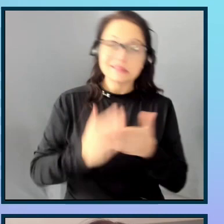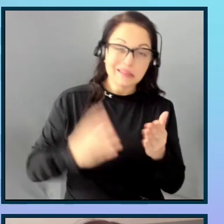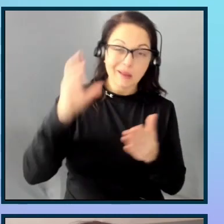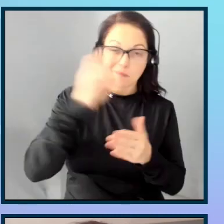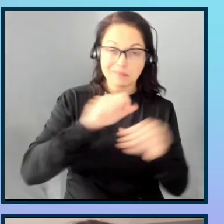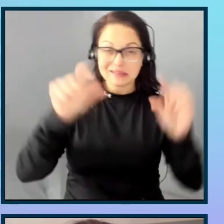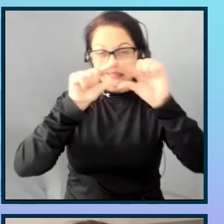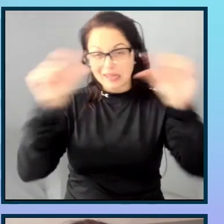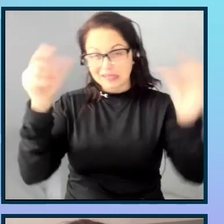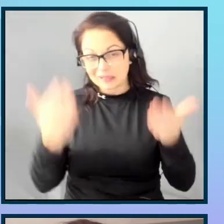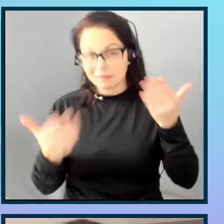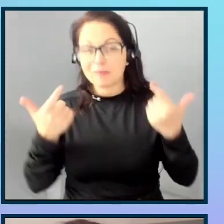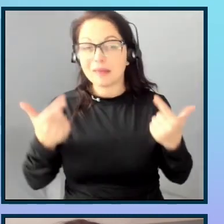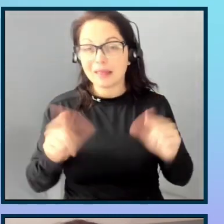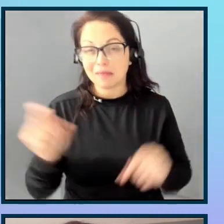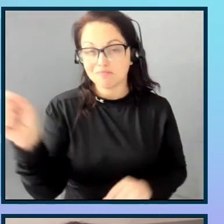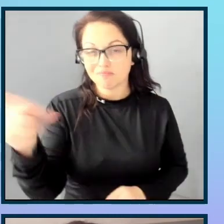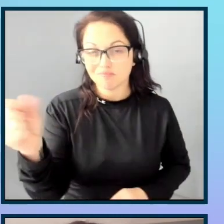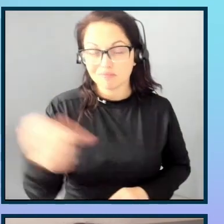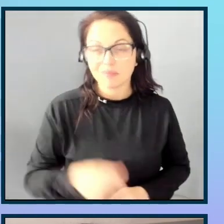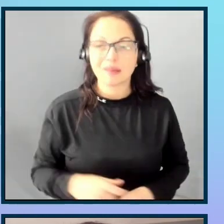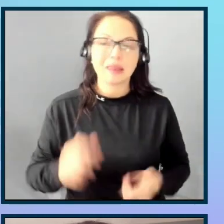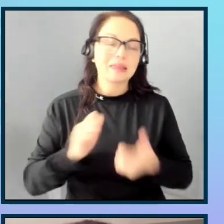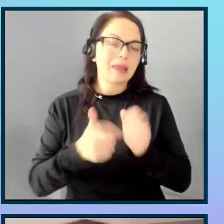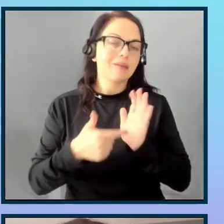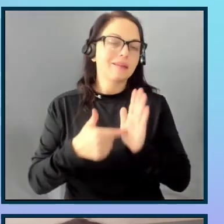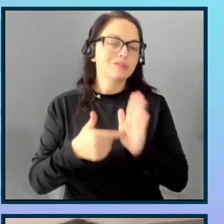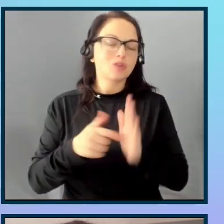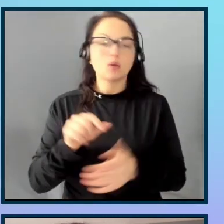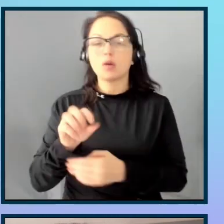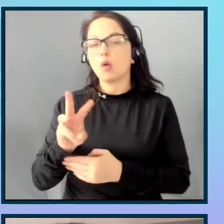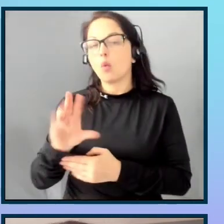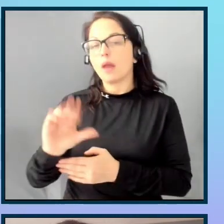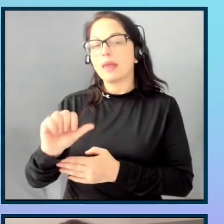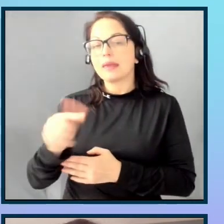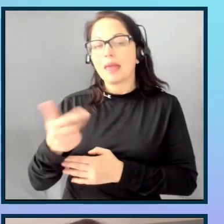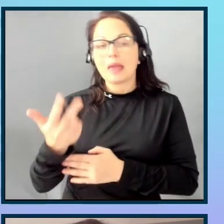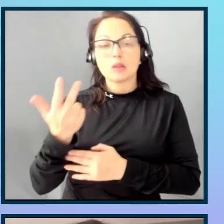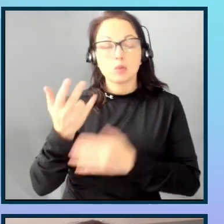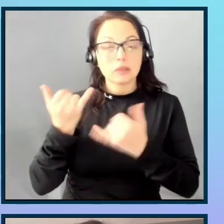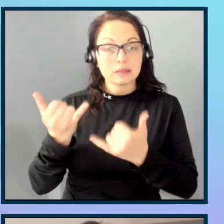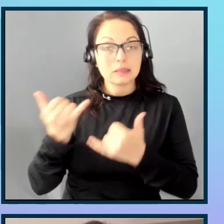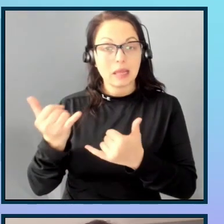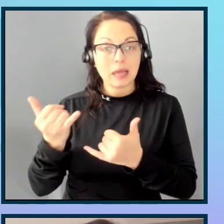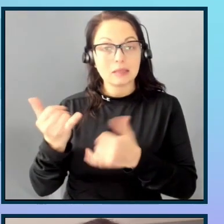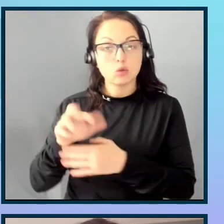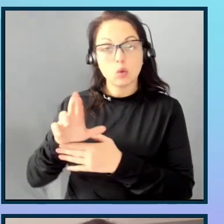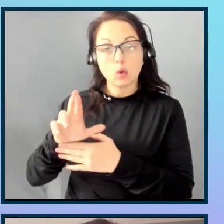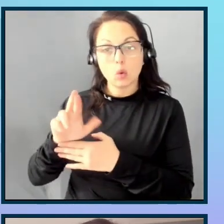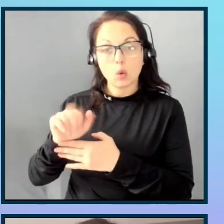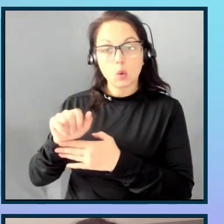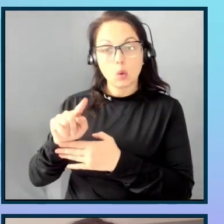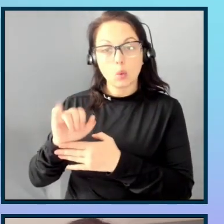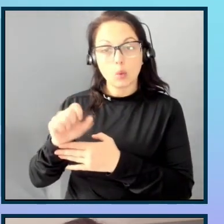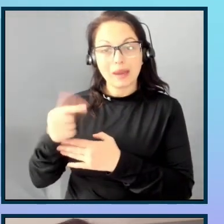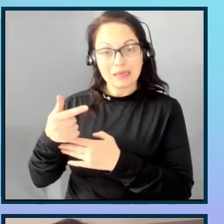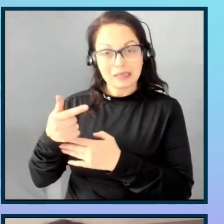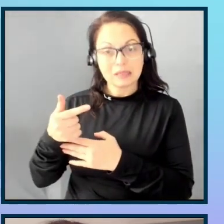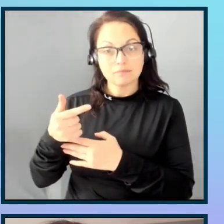And the way that's expressed in WCAG 3 today is through a rating. The rating is sort of an exploratory thing